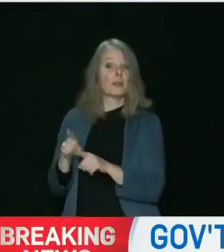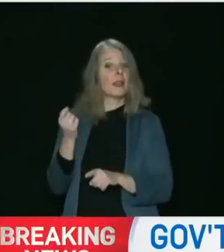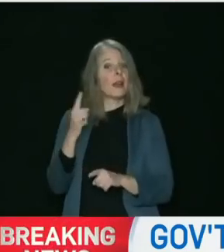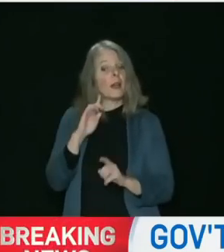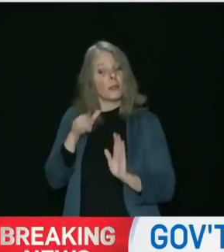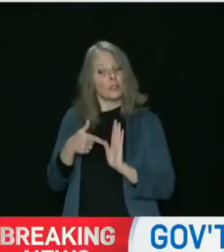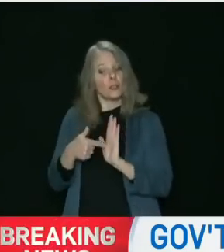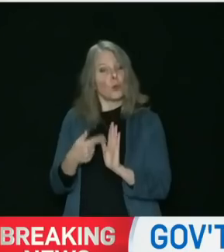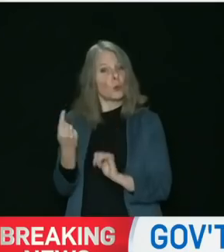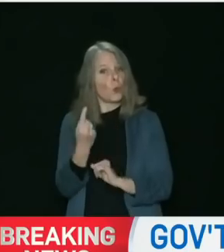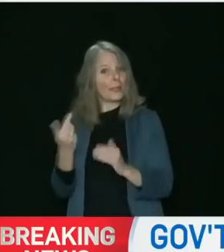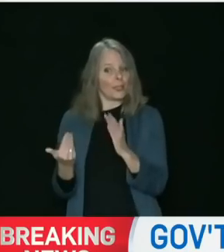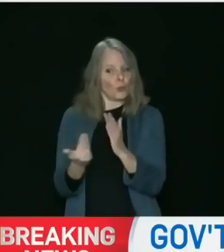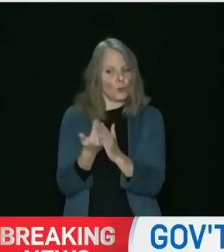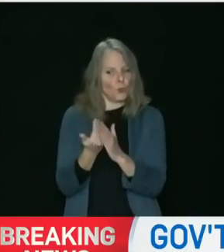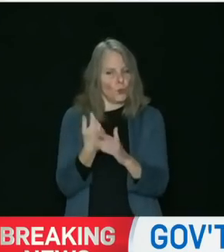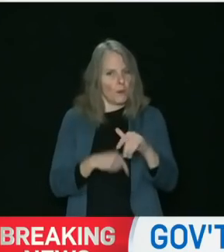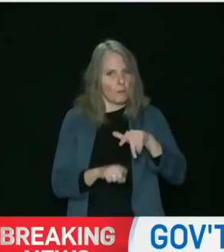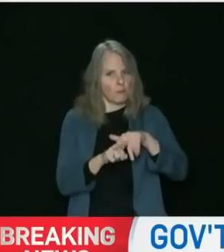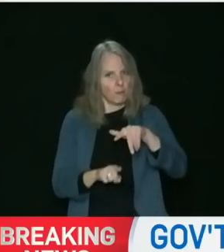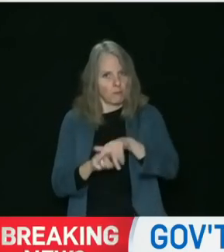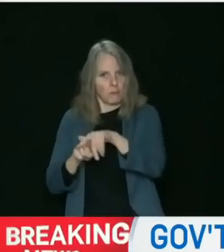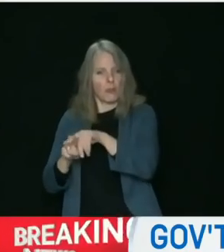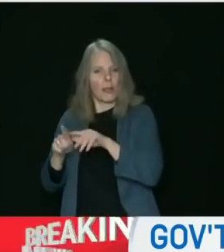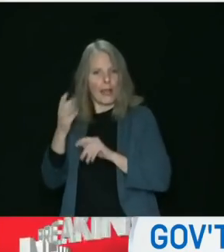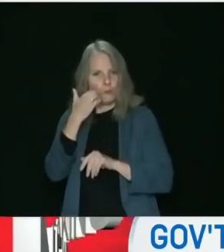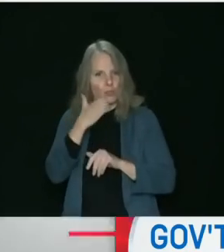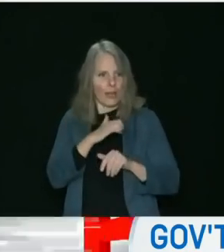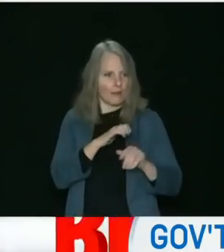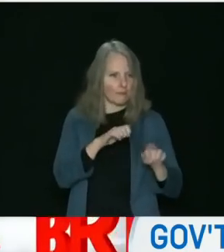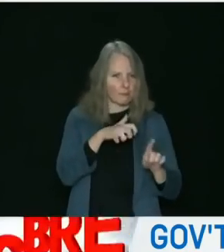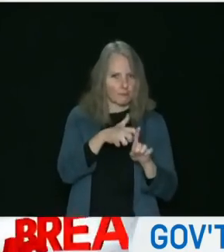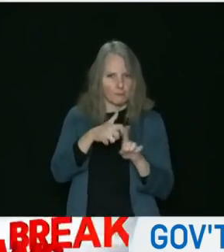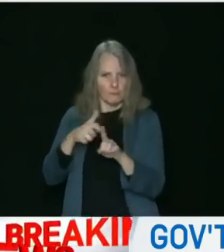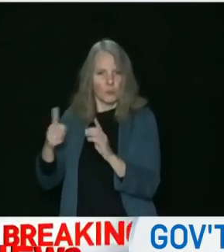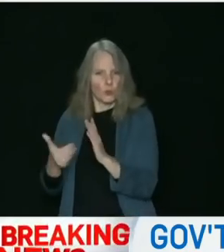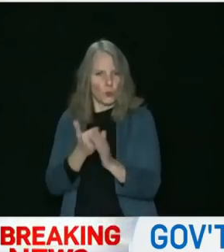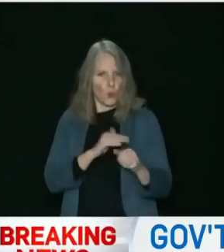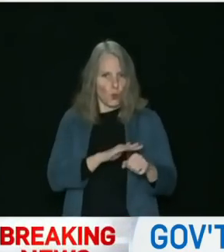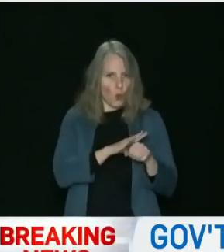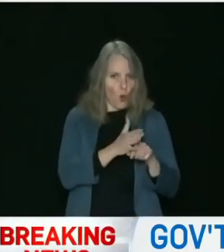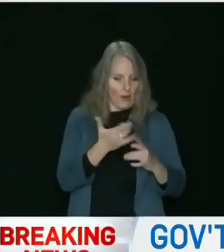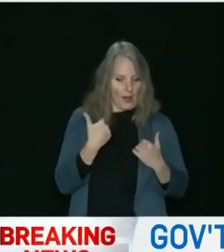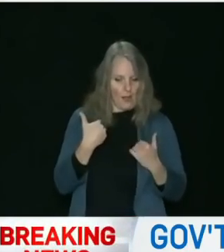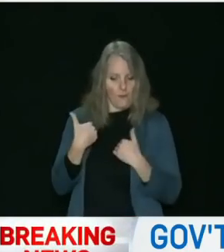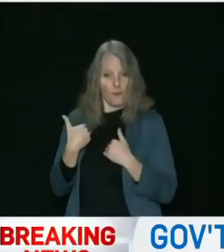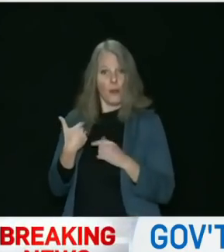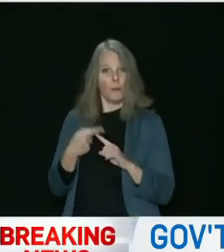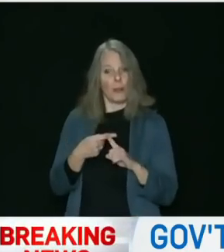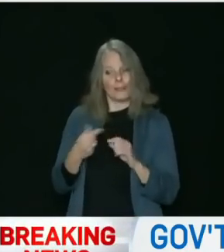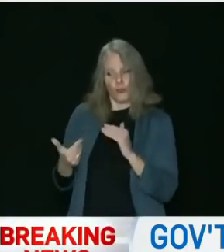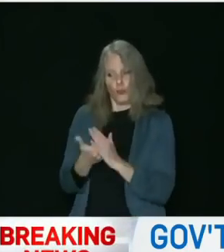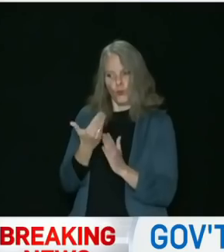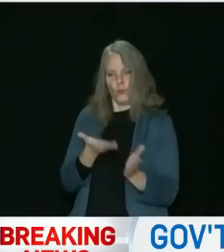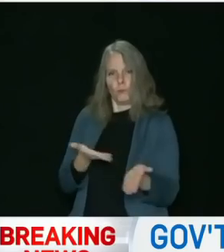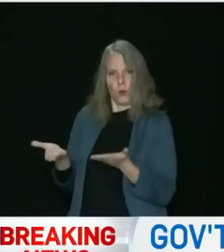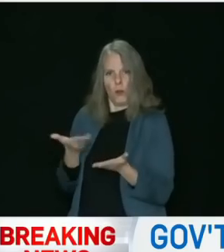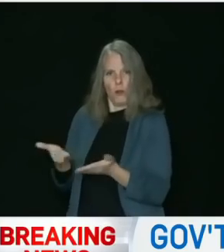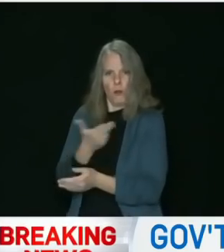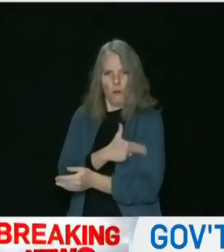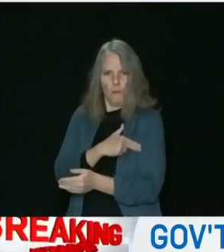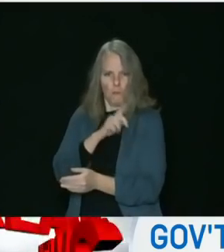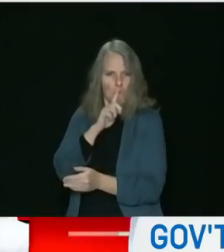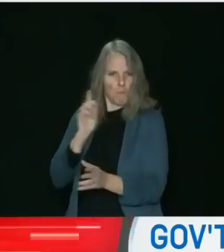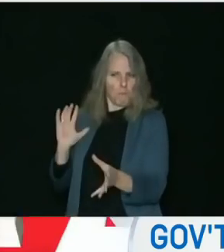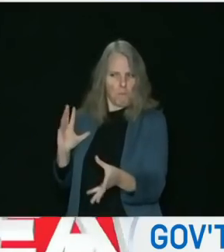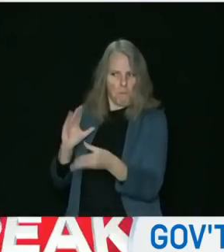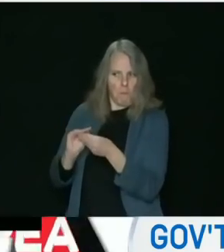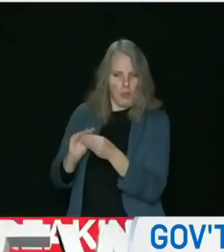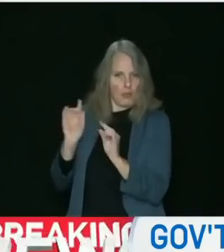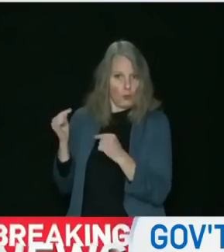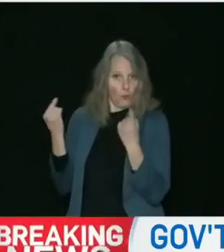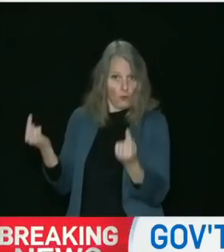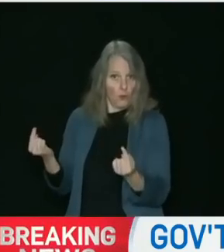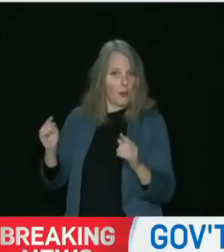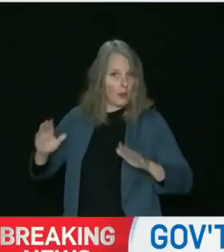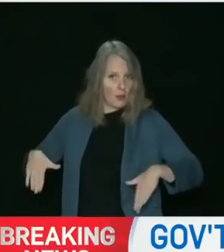IT'S IMPORTANT TO MENTION THAT